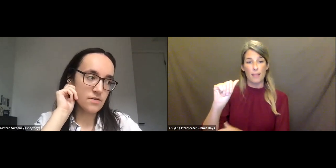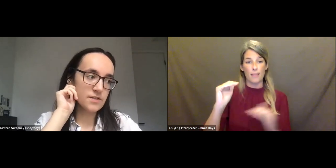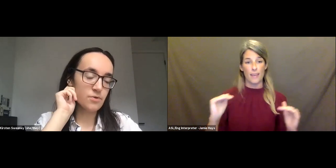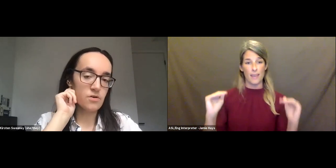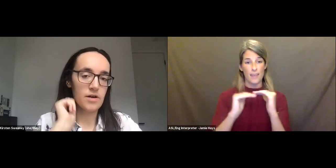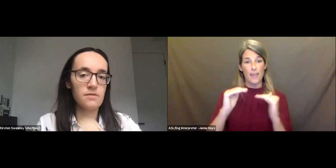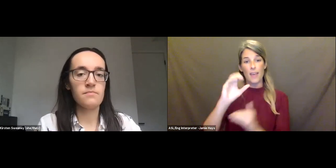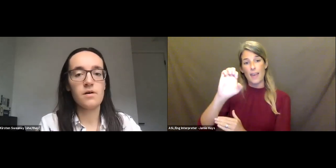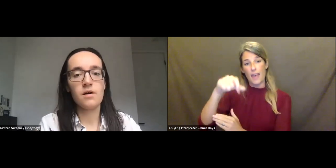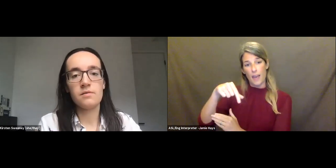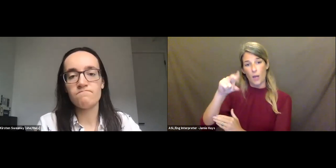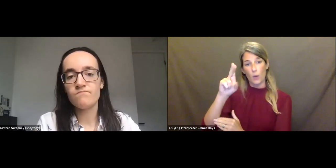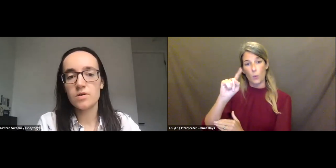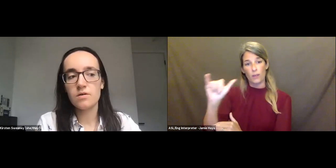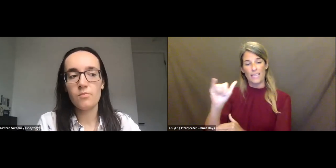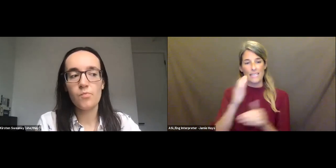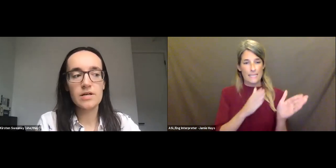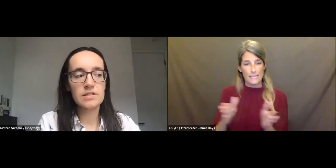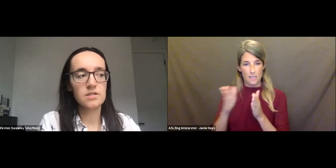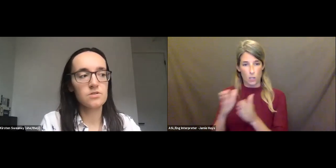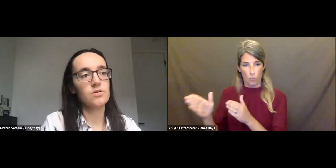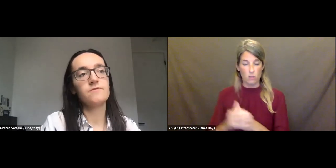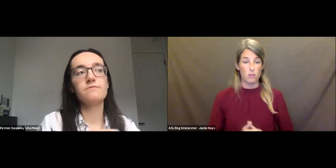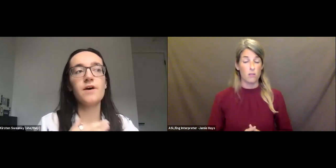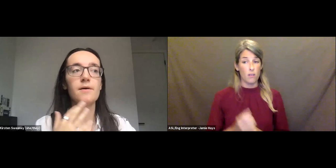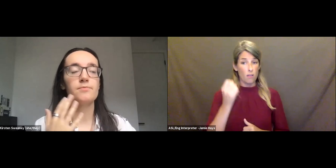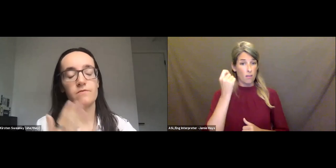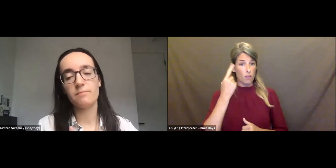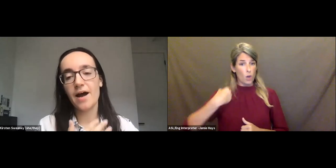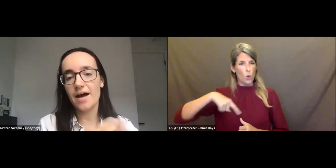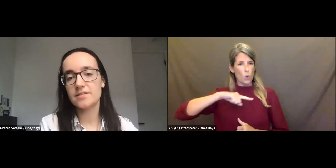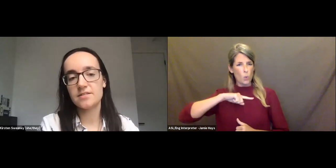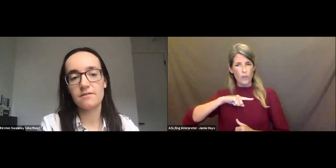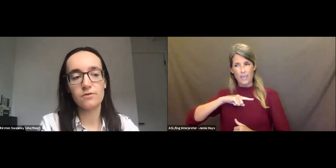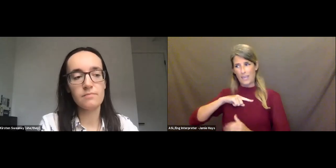this program was sort of developed over the past several